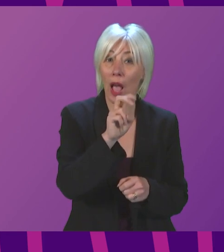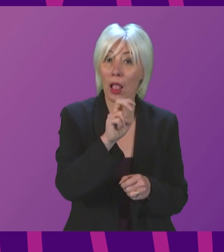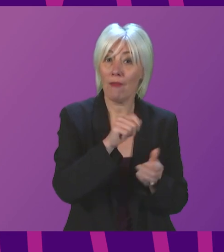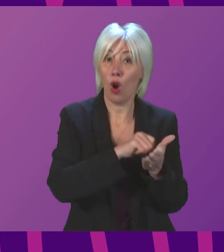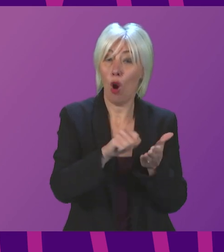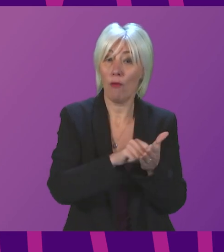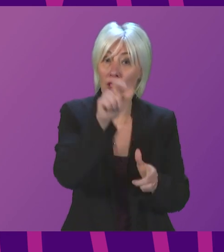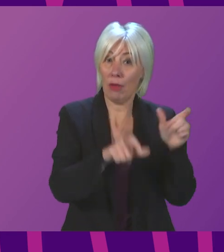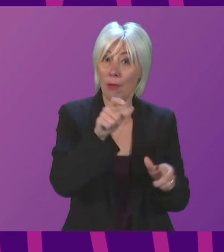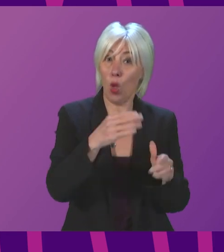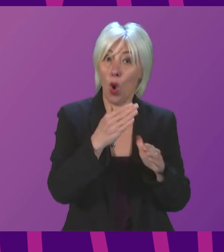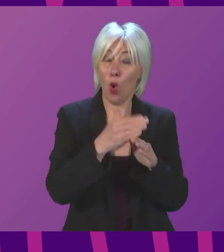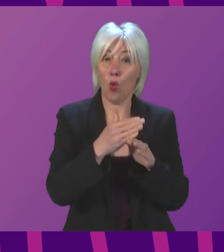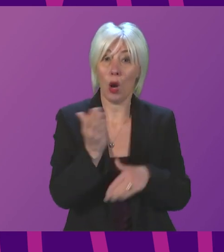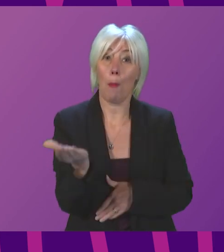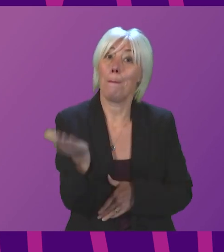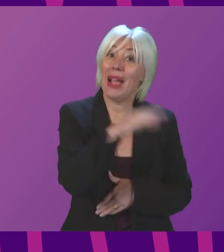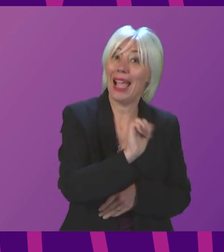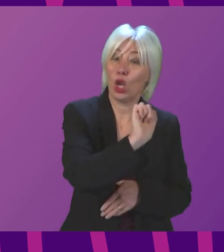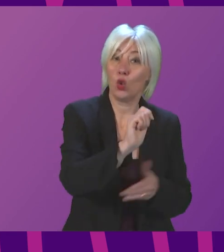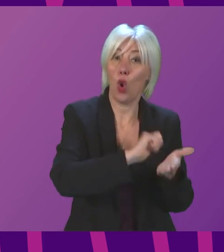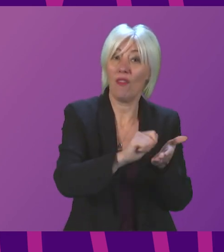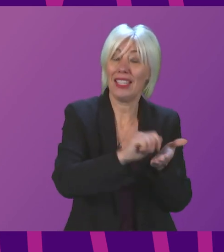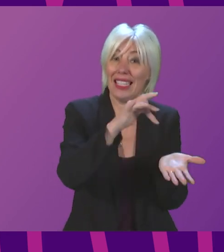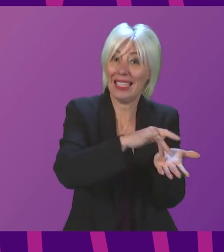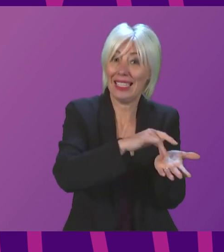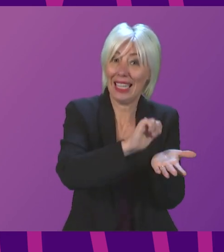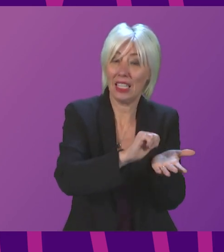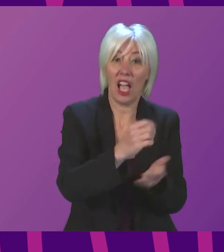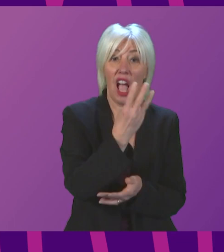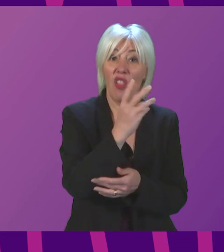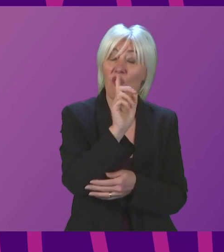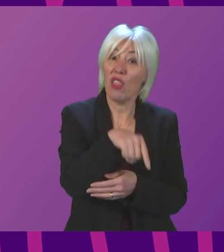has returned to Glasgow city centre. We have already lost 3,000 jobs from Glasgow airport,